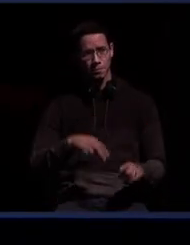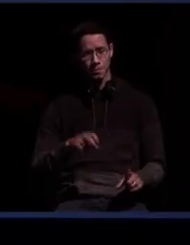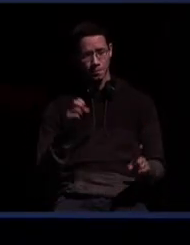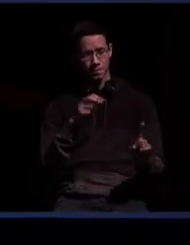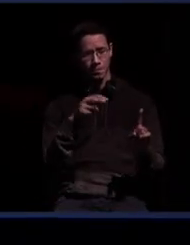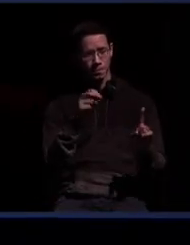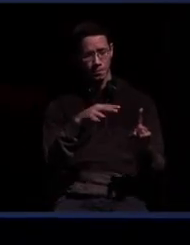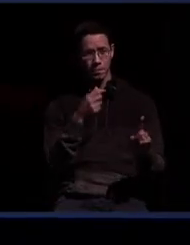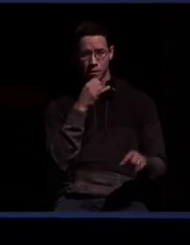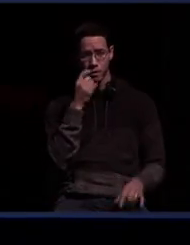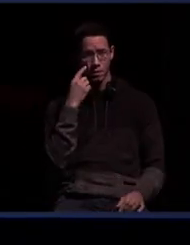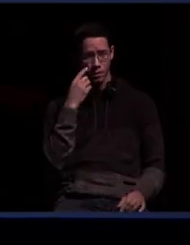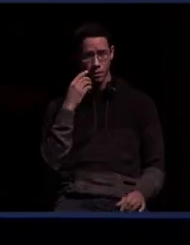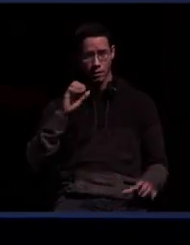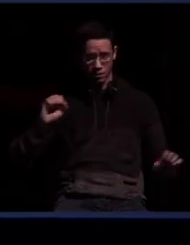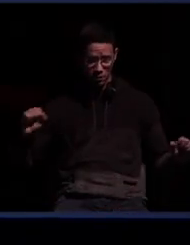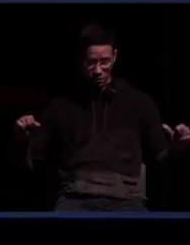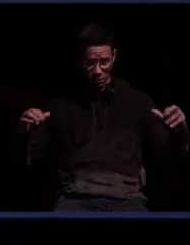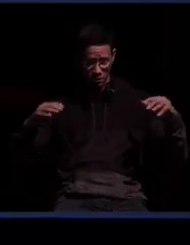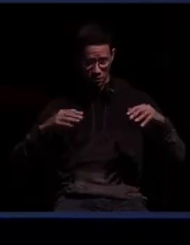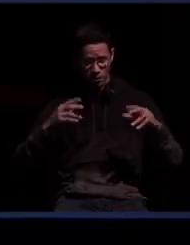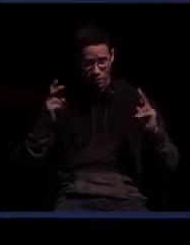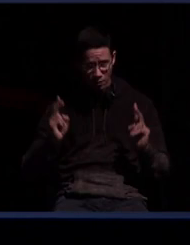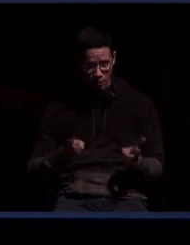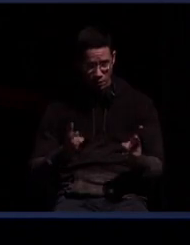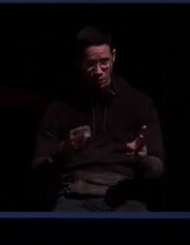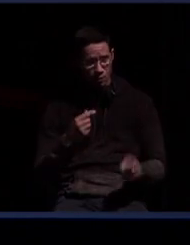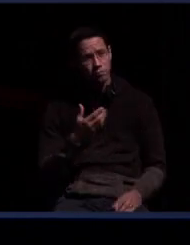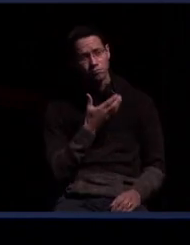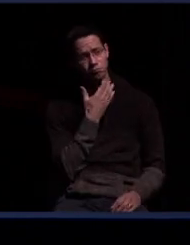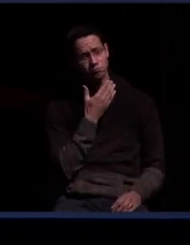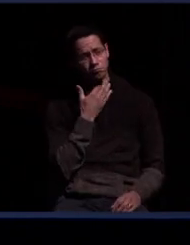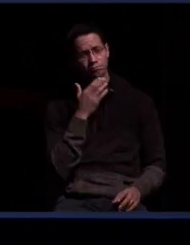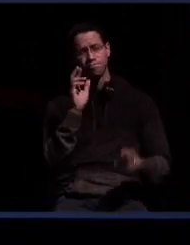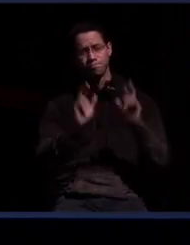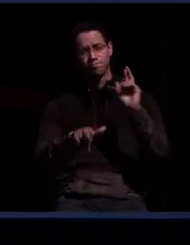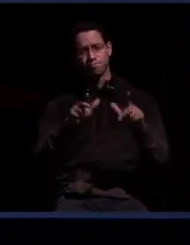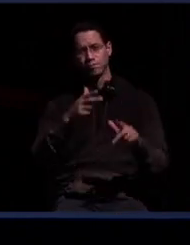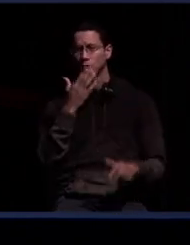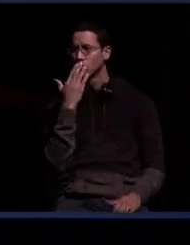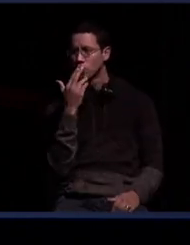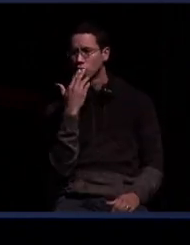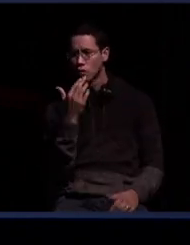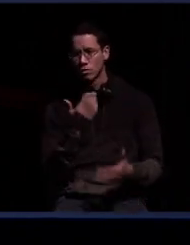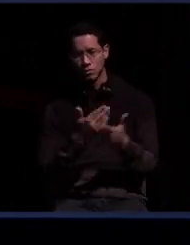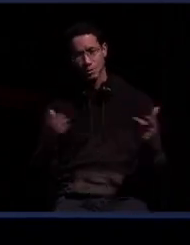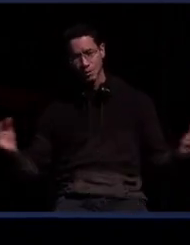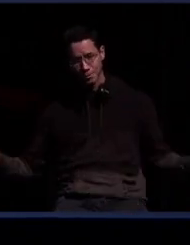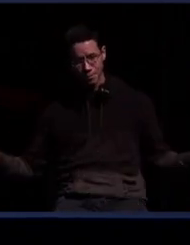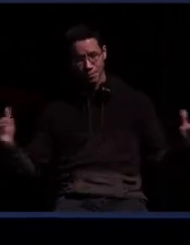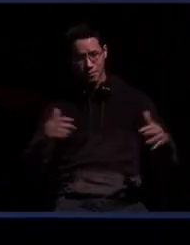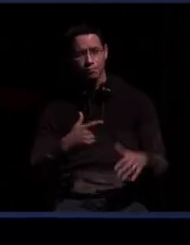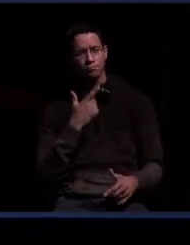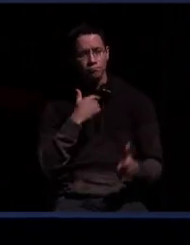and we may add as many voices, colors and desires to talk with us.